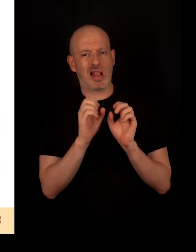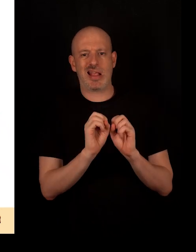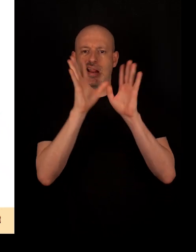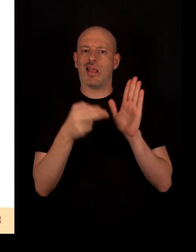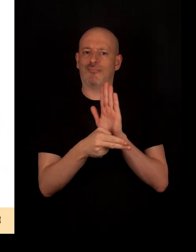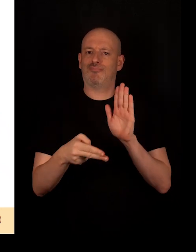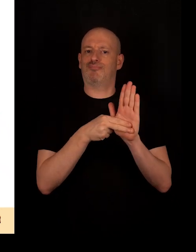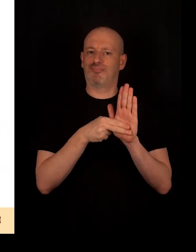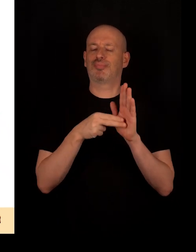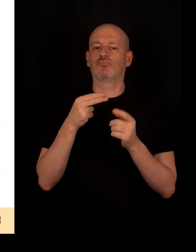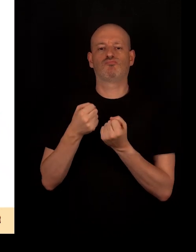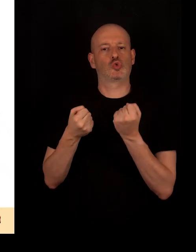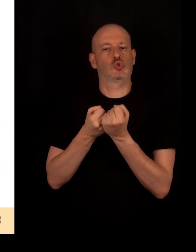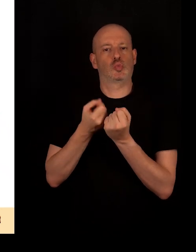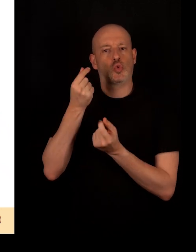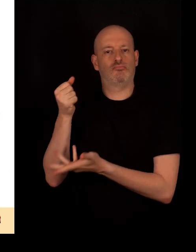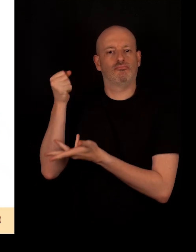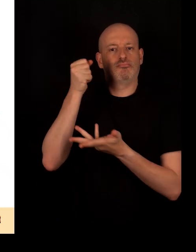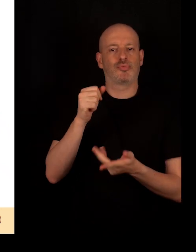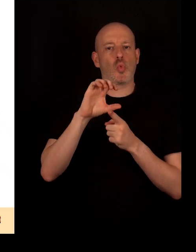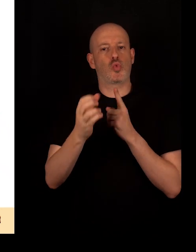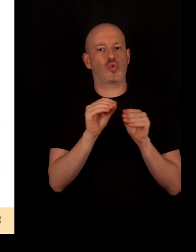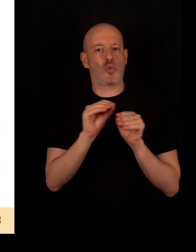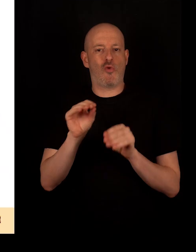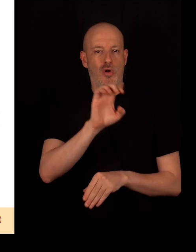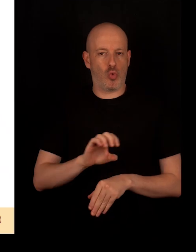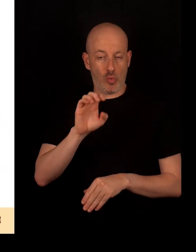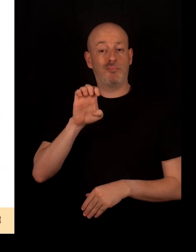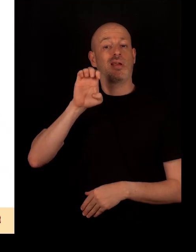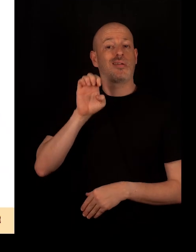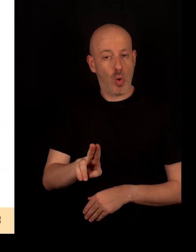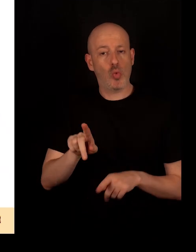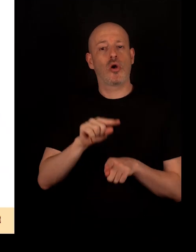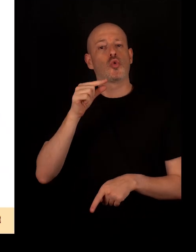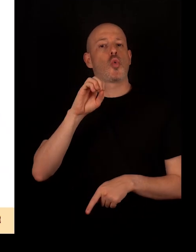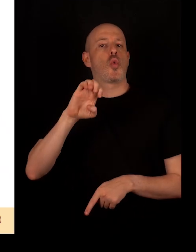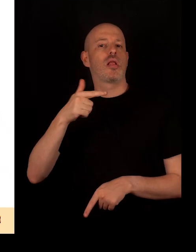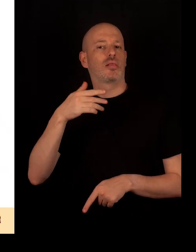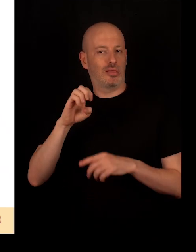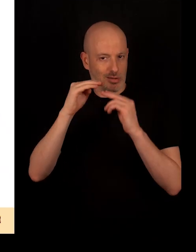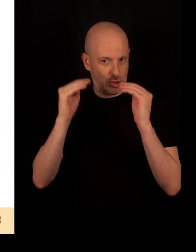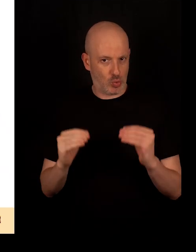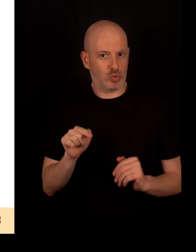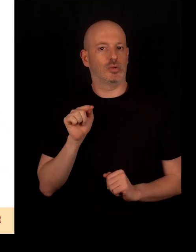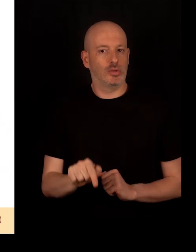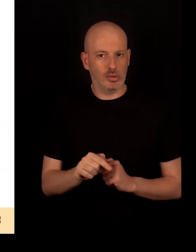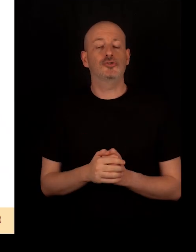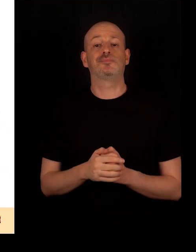clearly mentioned that it's financially supported from Culture Moves Europe, the European Union and the Goethe-Institute.